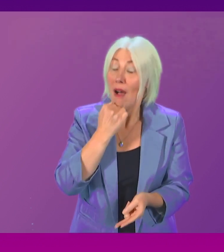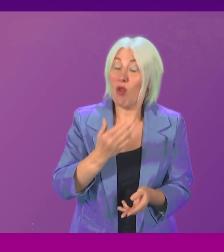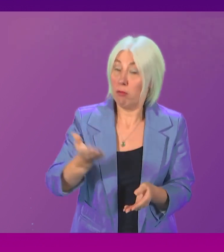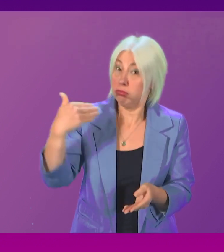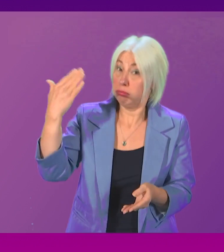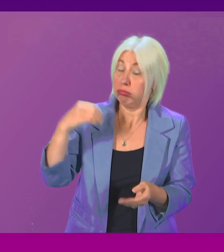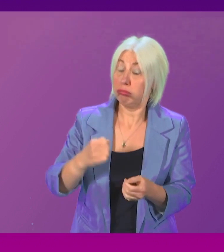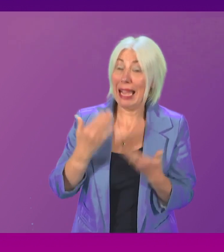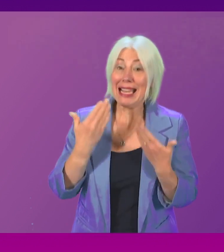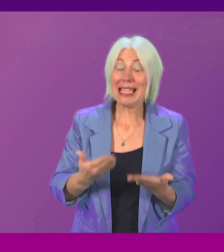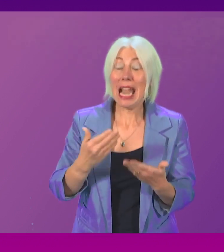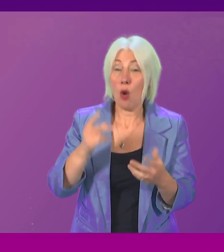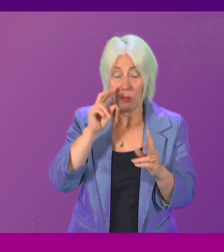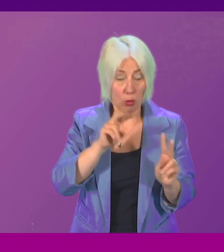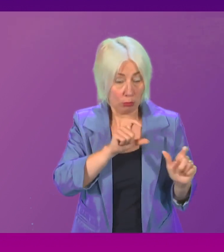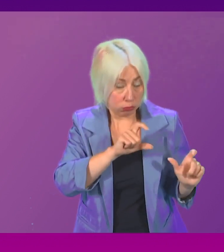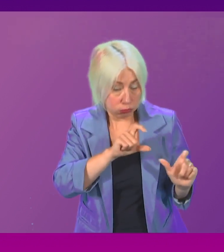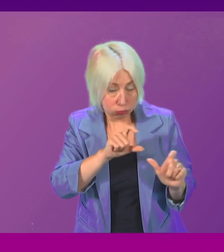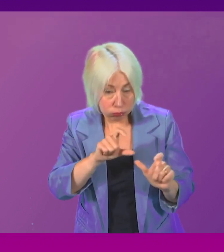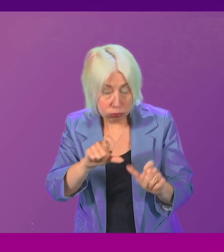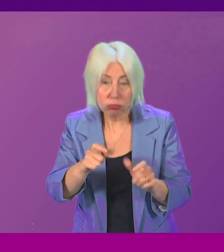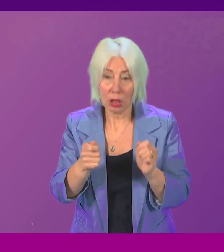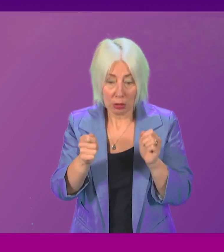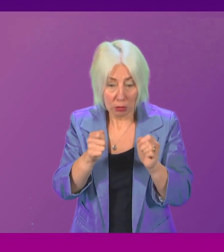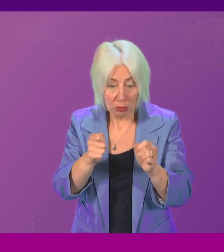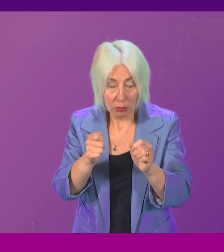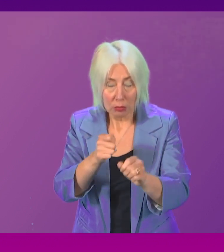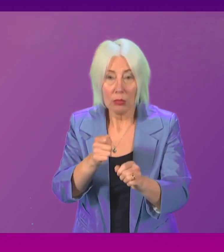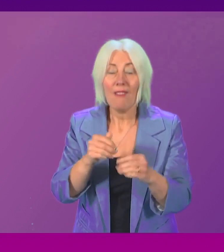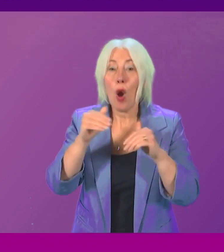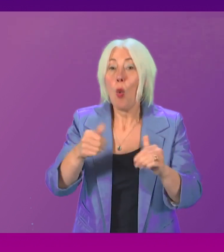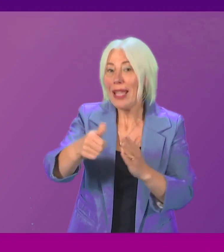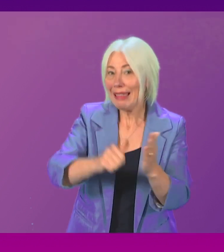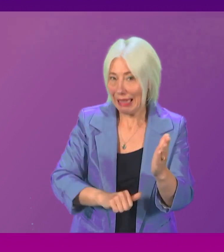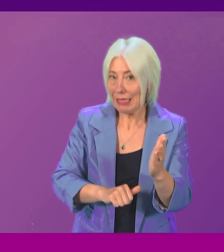are now seeing the most sustained changes in CAMHS waiting lists for over half a decade.